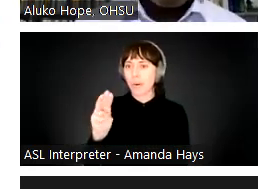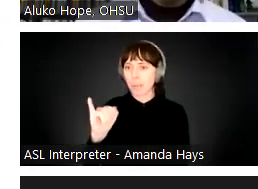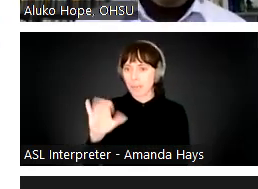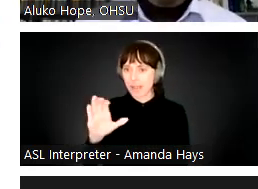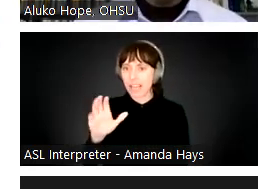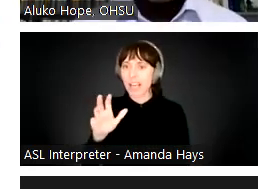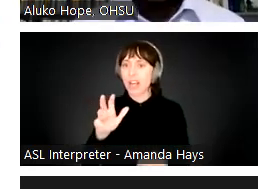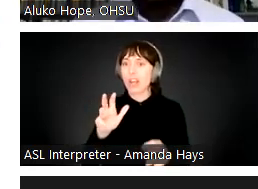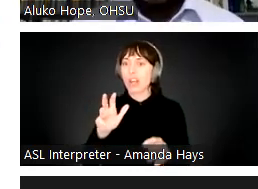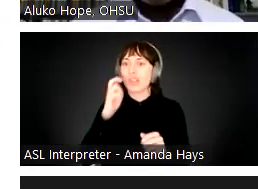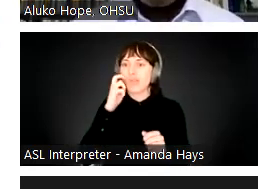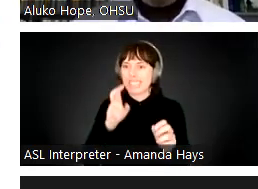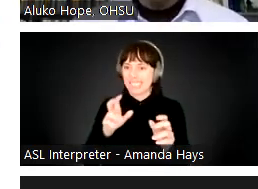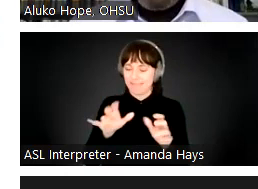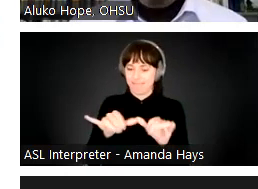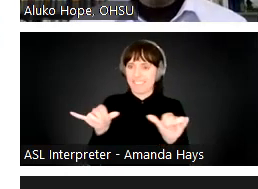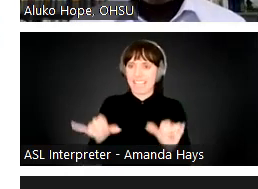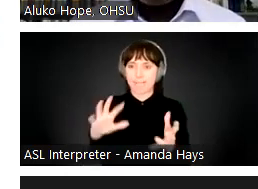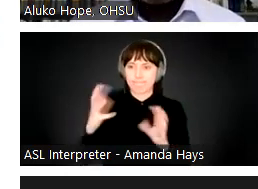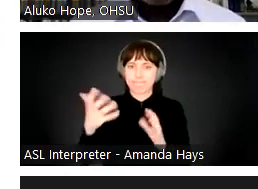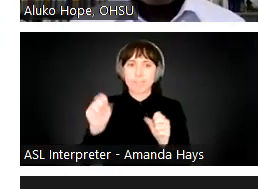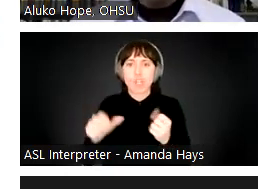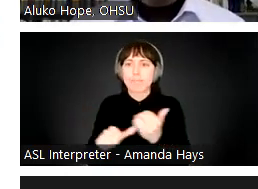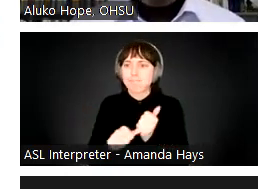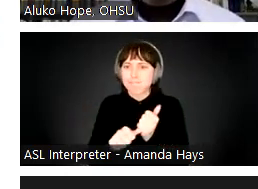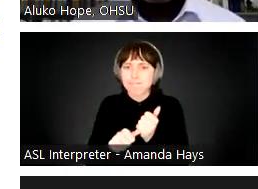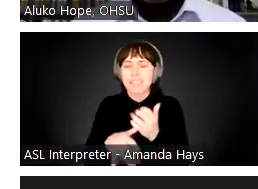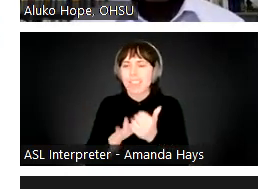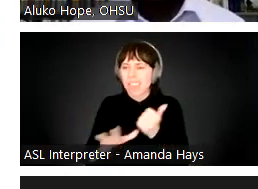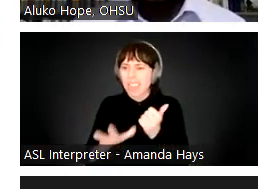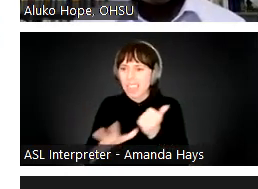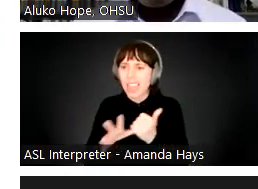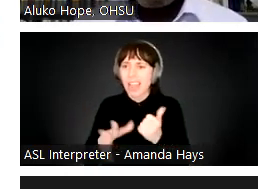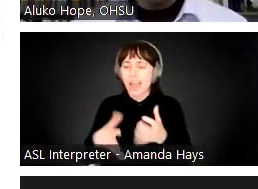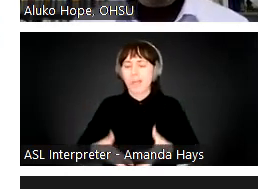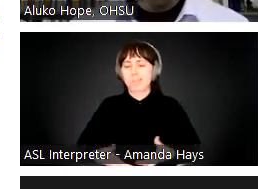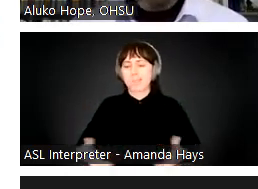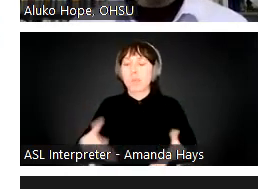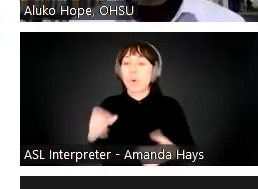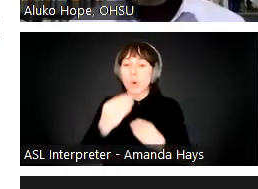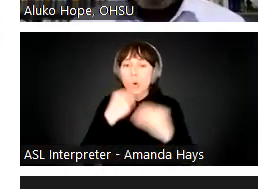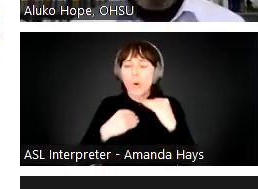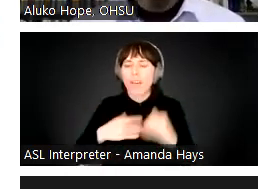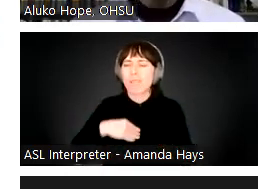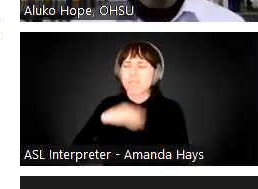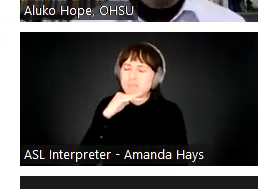have diarrhea, you can have bloating, or easy satiety- meaning you're getting